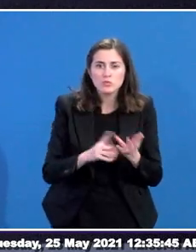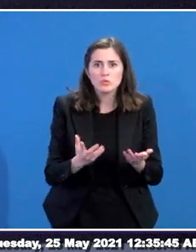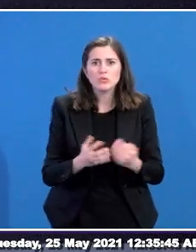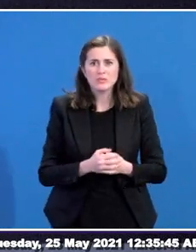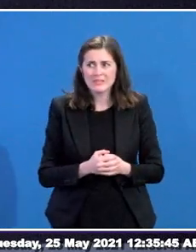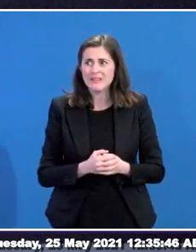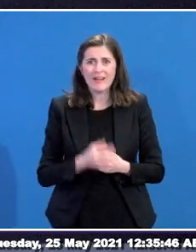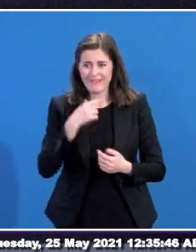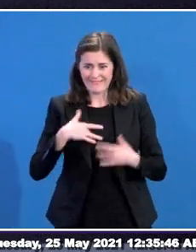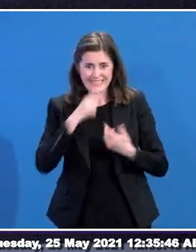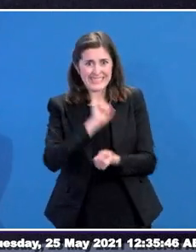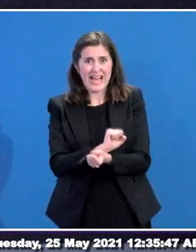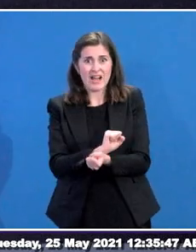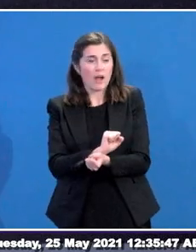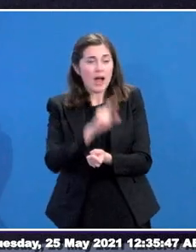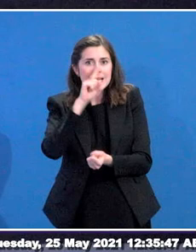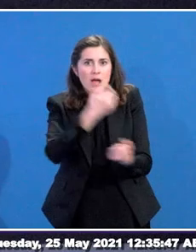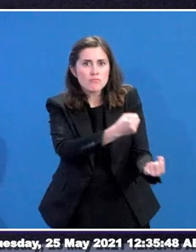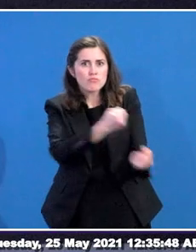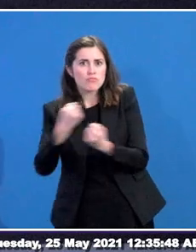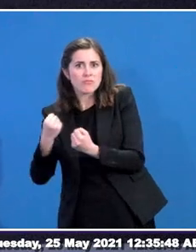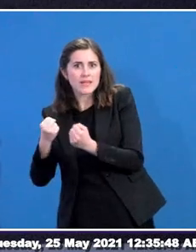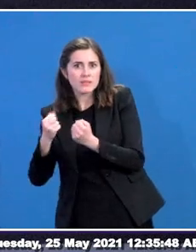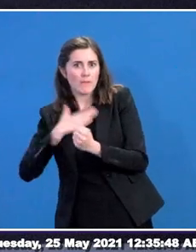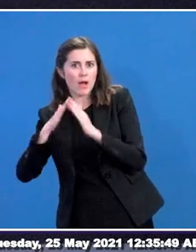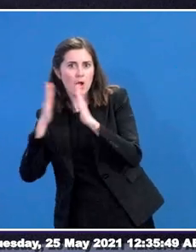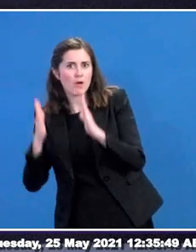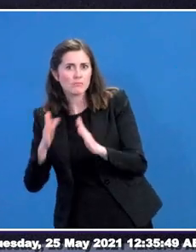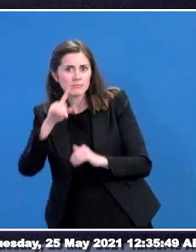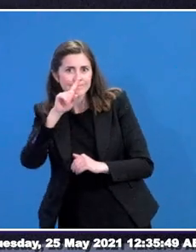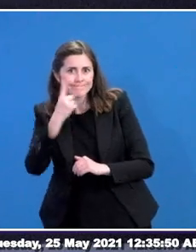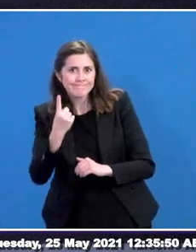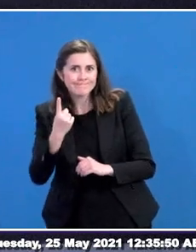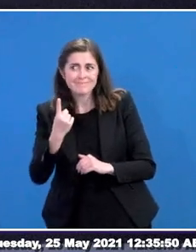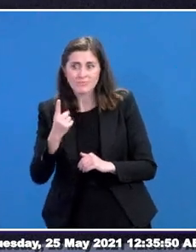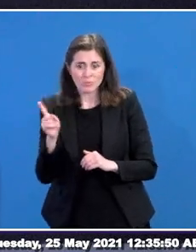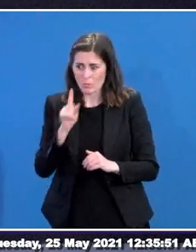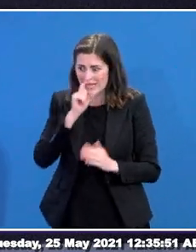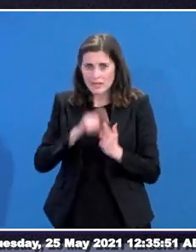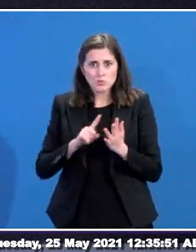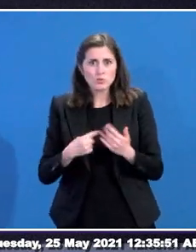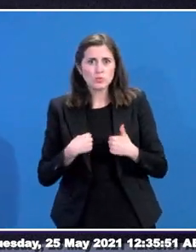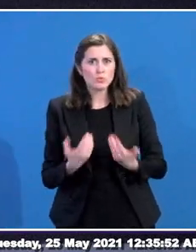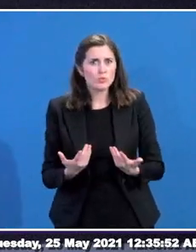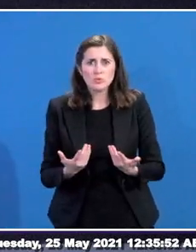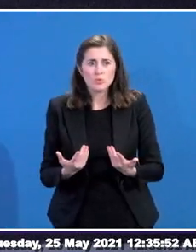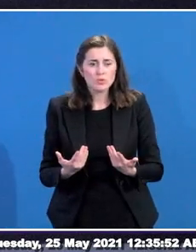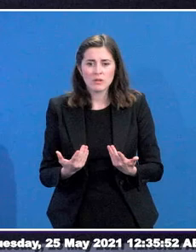I can't bring him home, I can't --- what can I do? You know, I can't care for him at home.